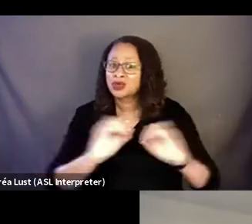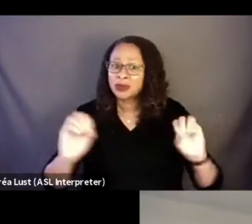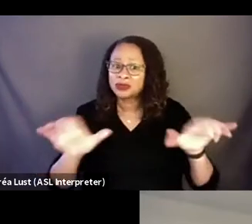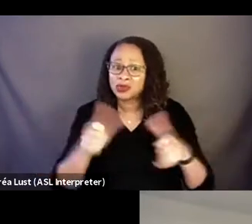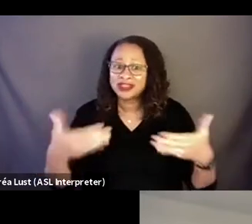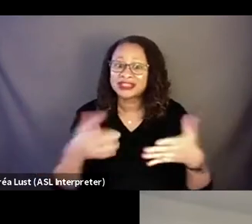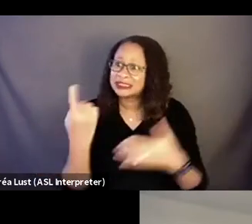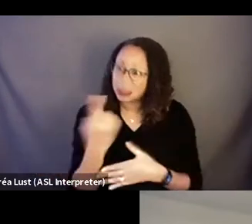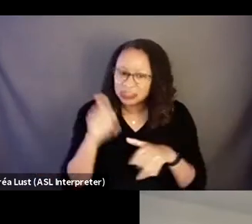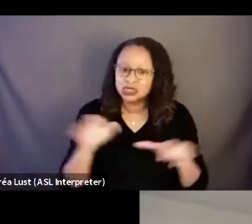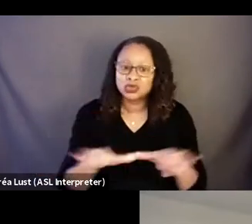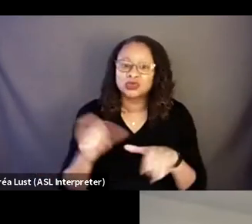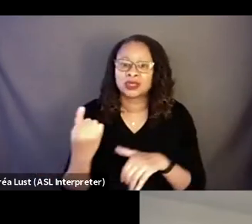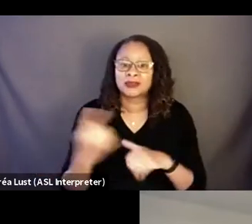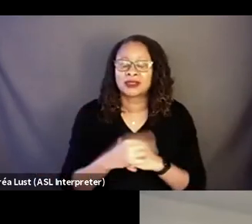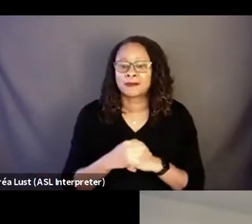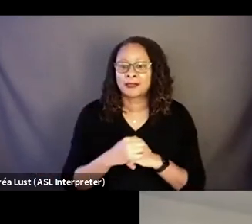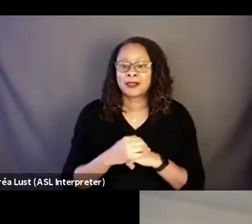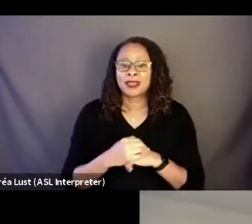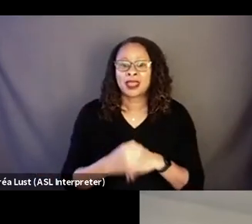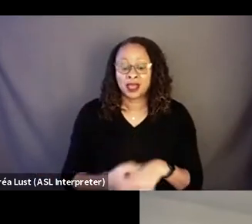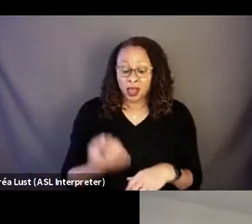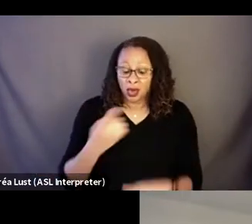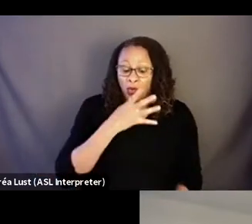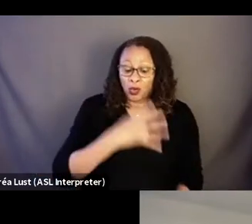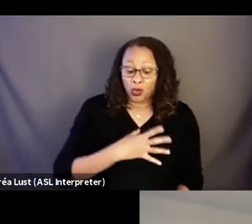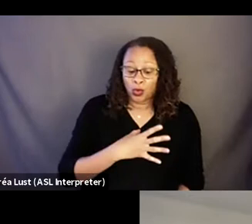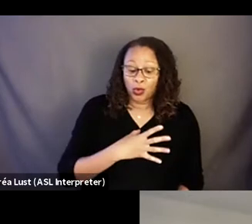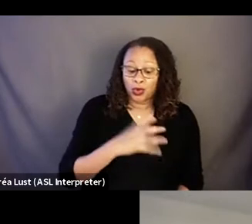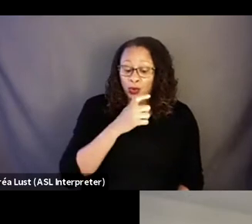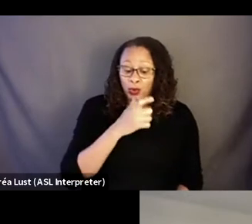Here's a woman whose activism in the past